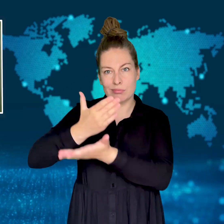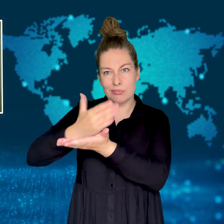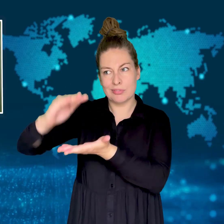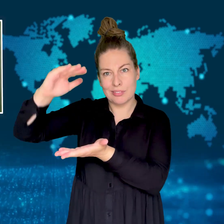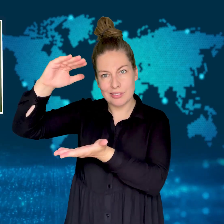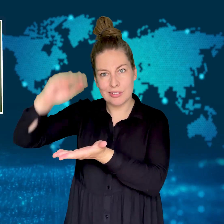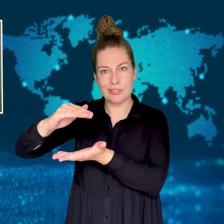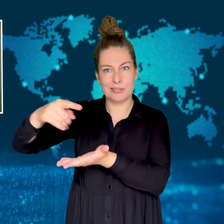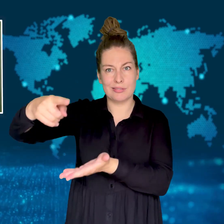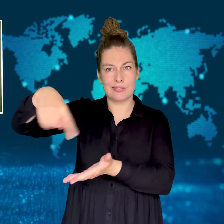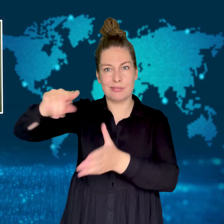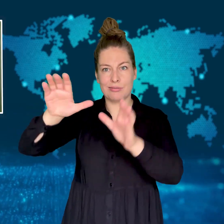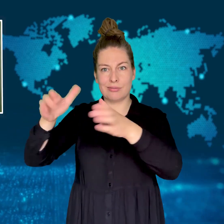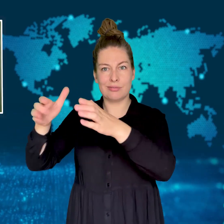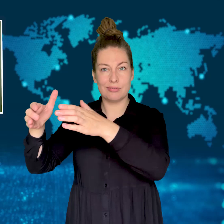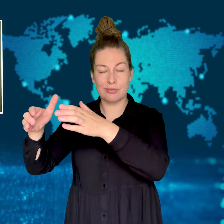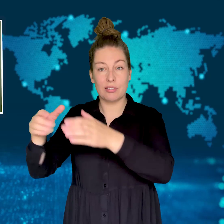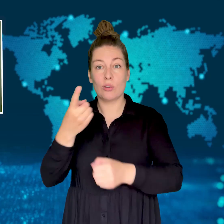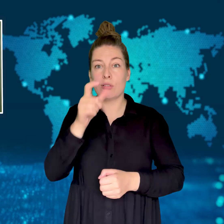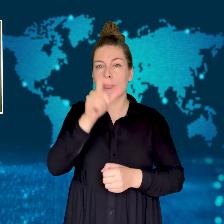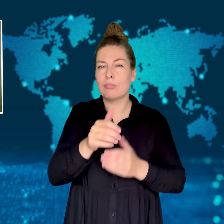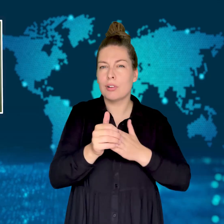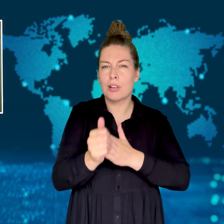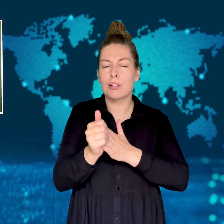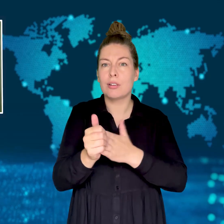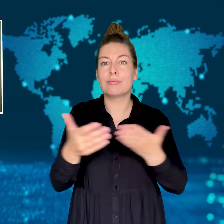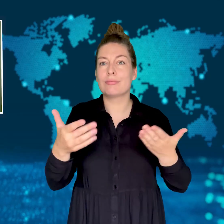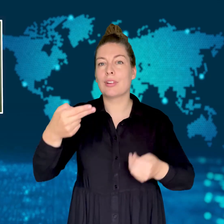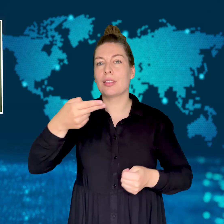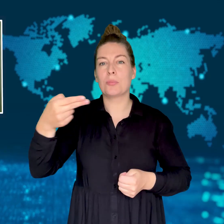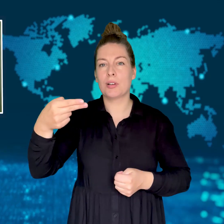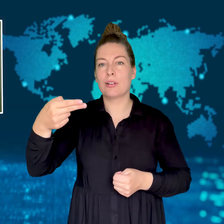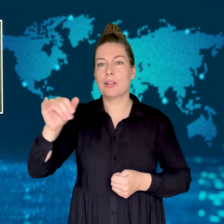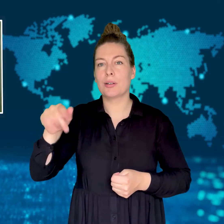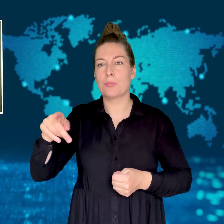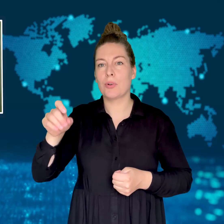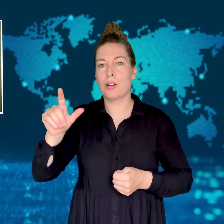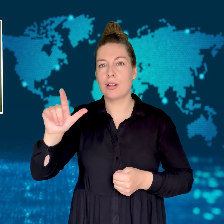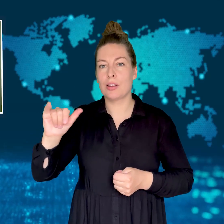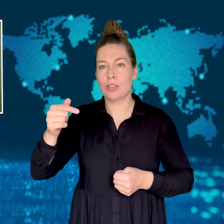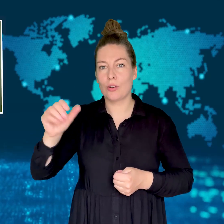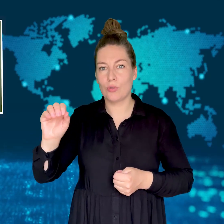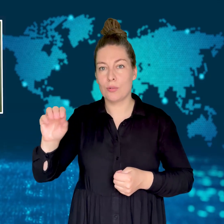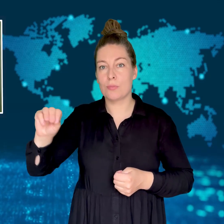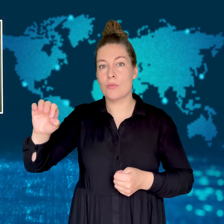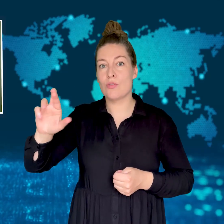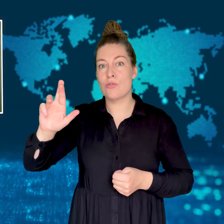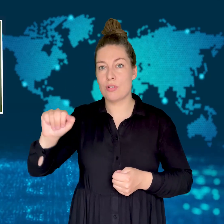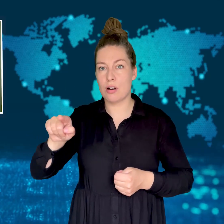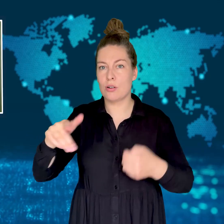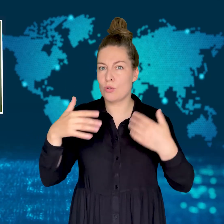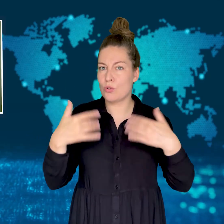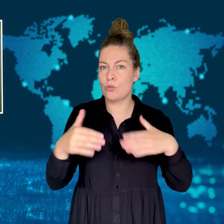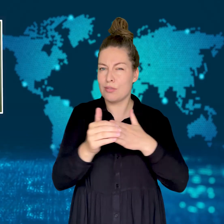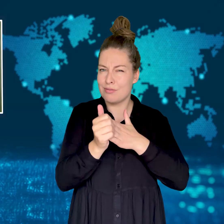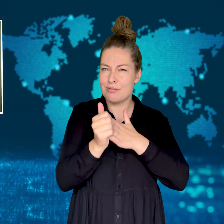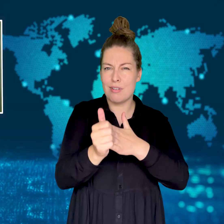been killed in an ambush.